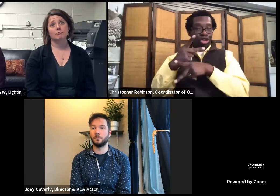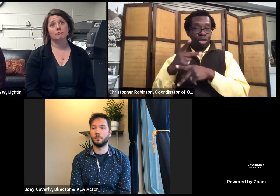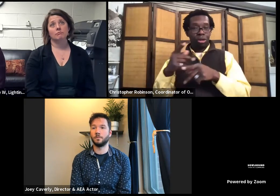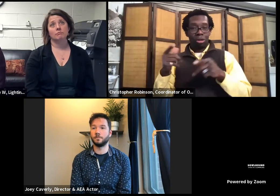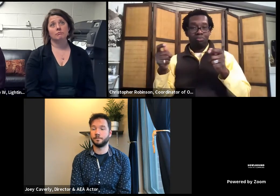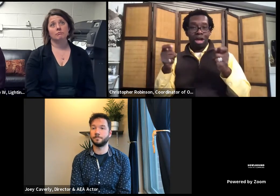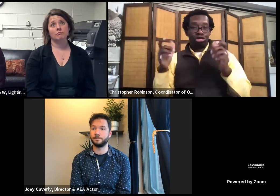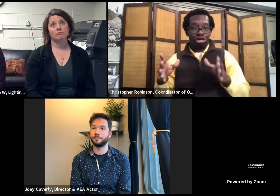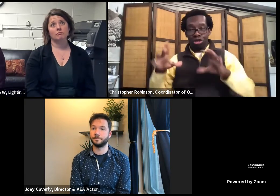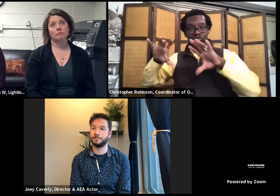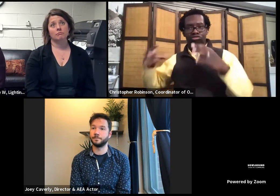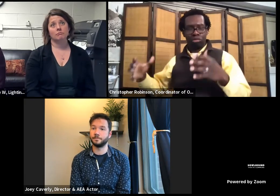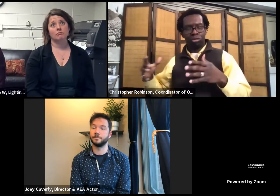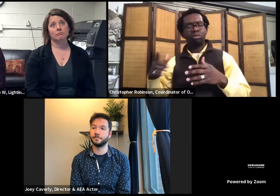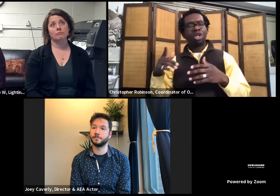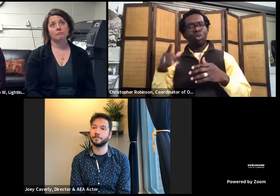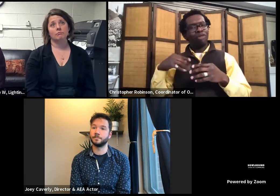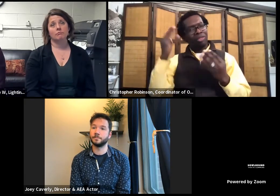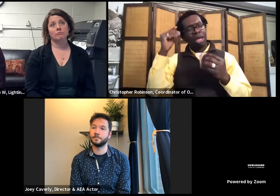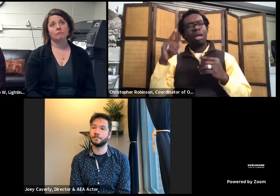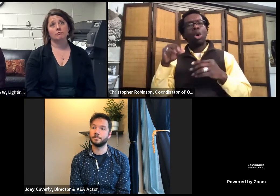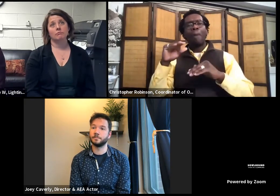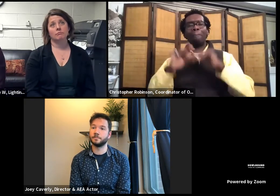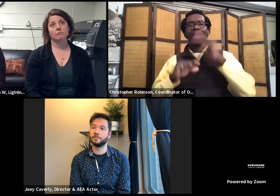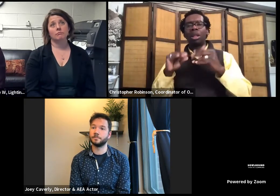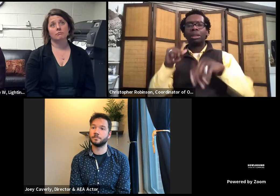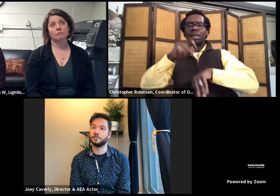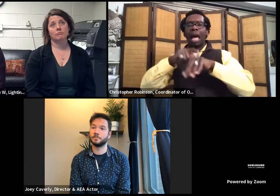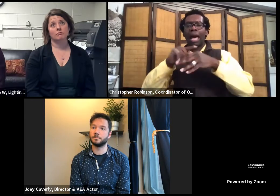this audience here of production directors,